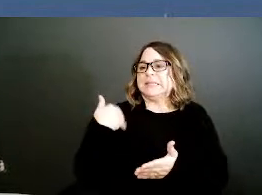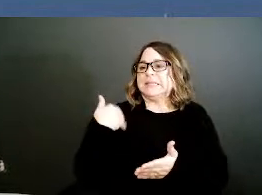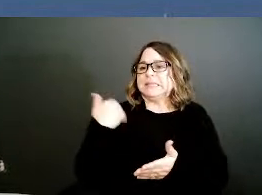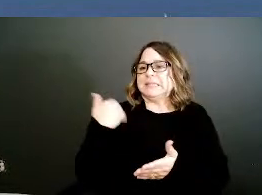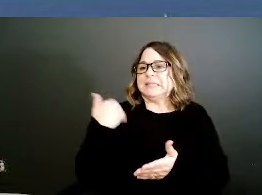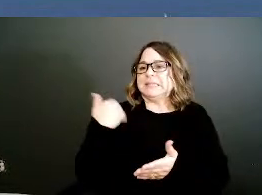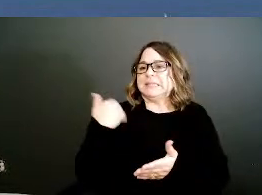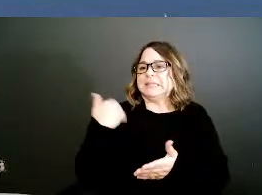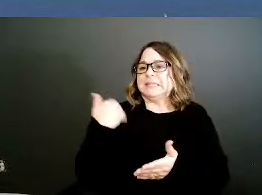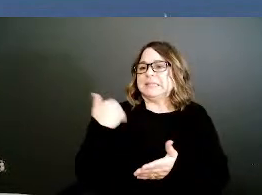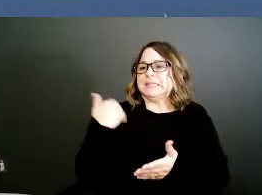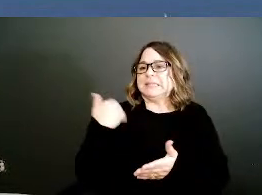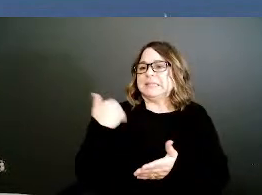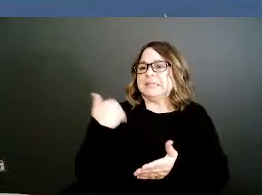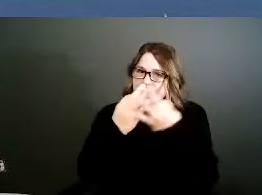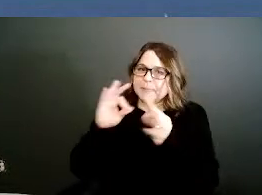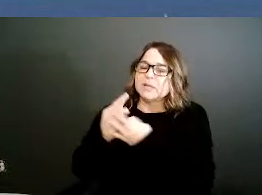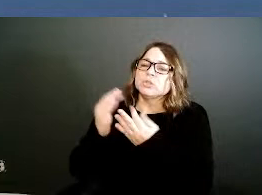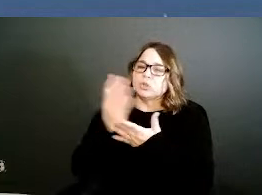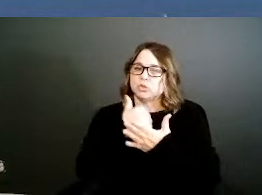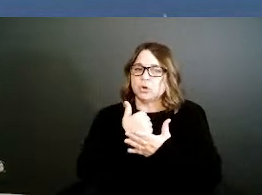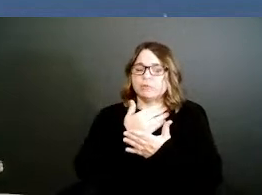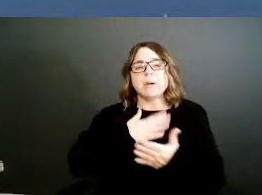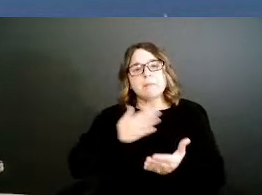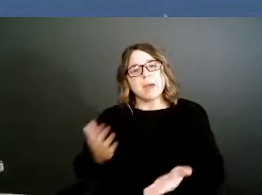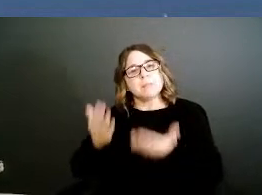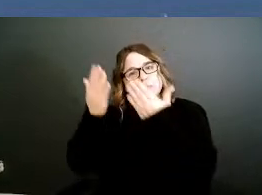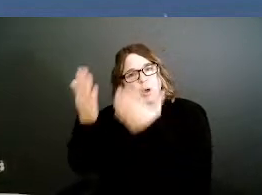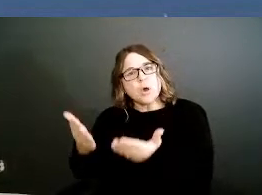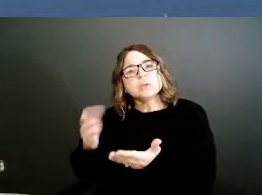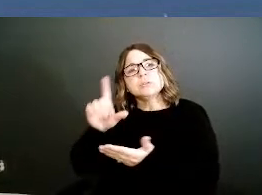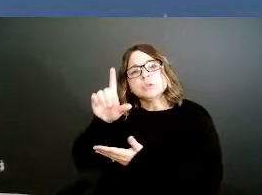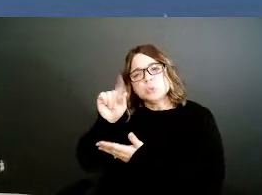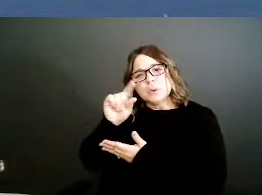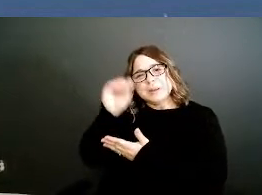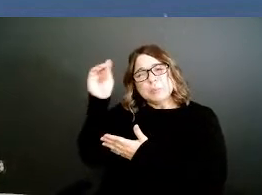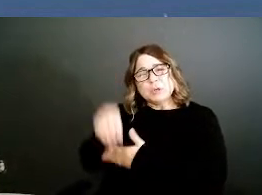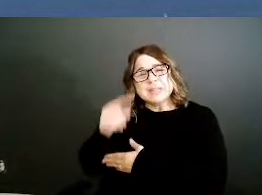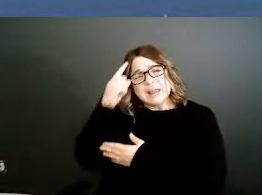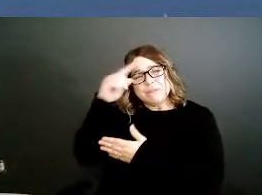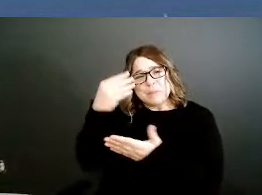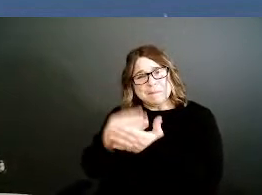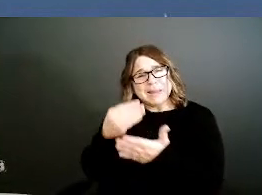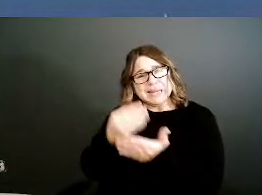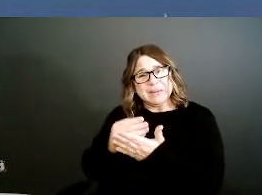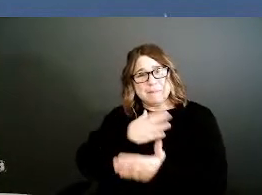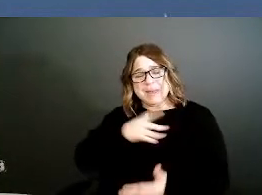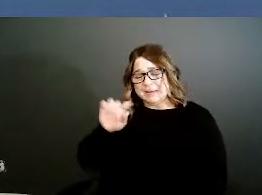MY PROPOSED TAX INCREASE FOR NEXT YEAR IS ABOUT 20%, AND I WANT THOSE ADDITIONAL FUNDS TO PAY FOR CARE FOR THE COMMUNITY AND NOT COPS.